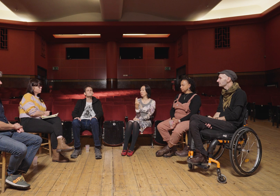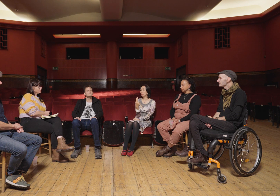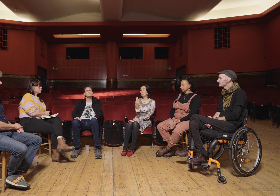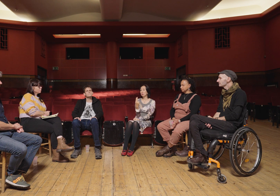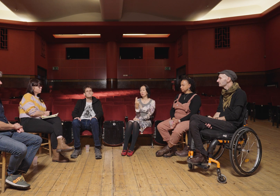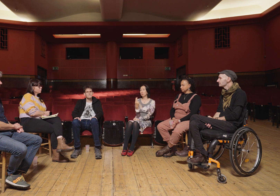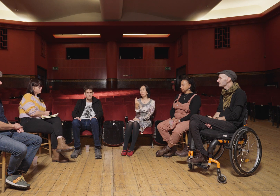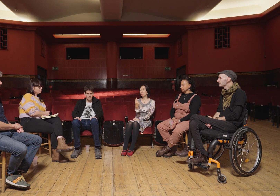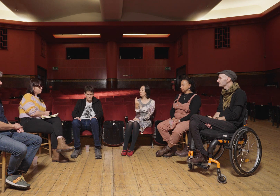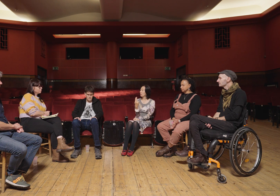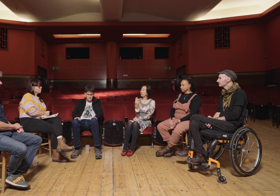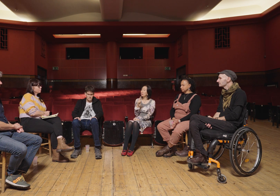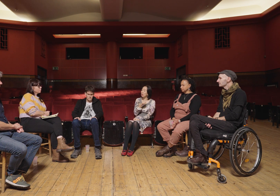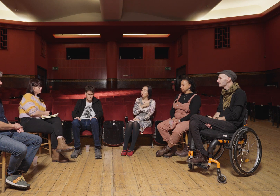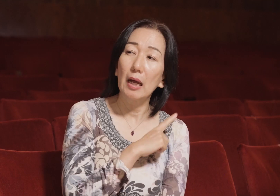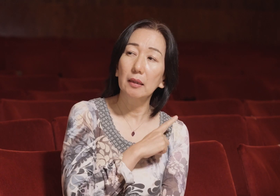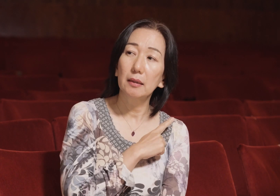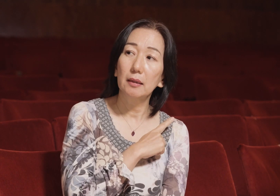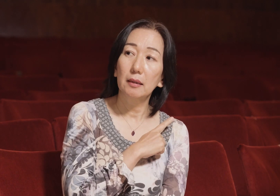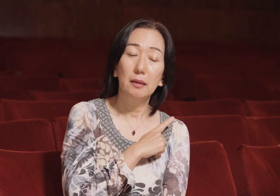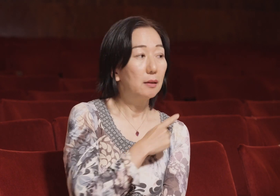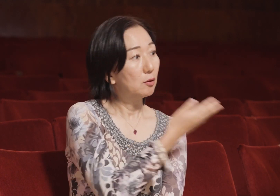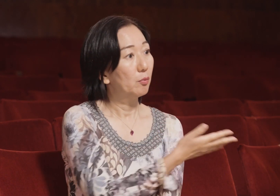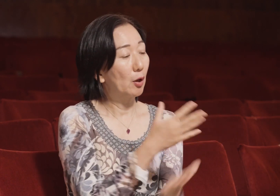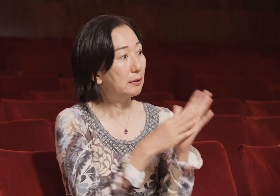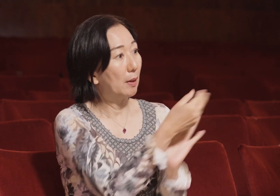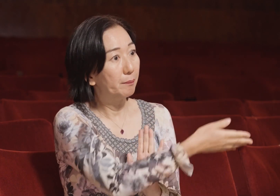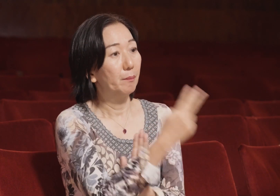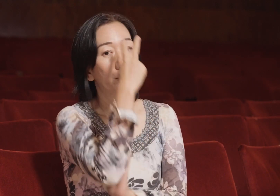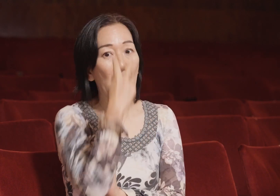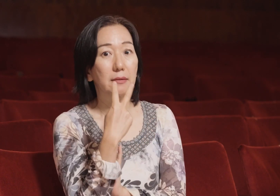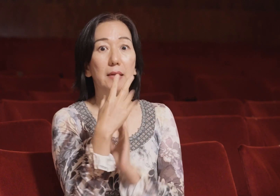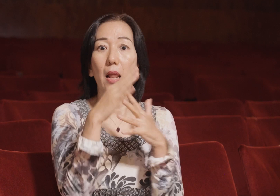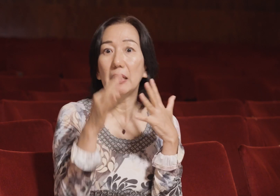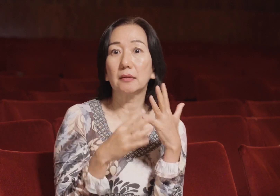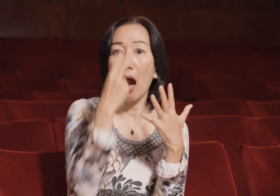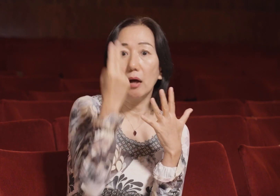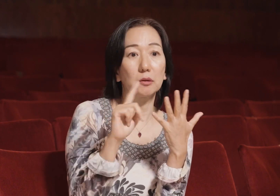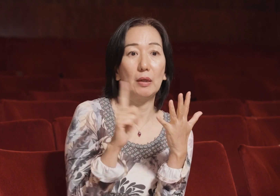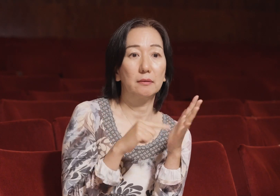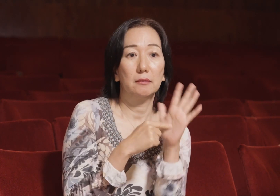in a place where I can show my deaf elements and I can create that art because I've set up that space